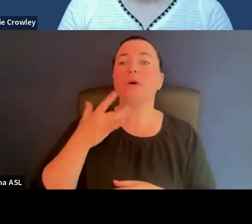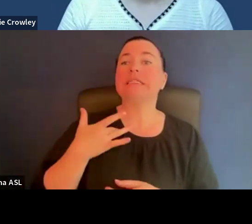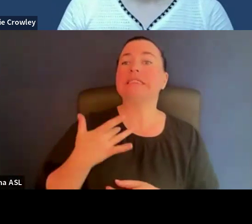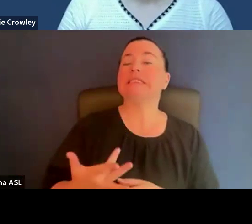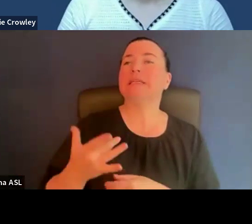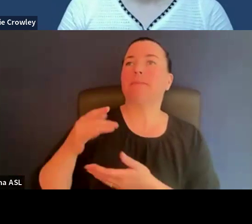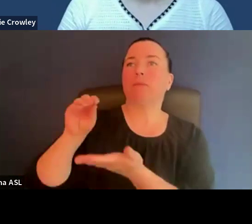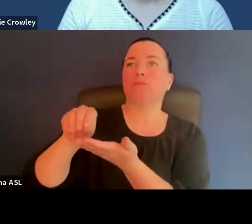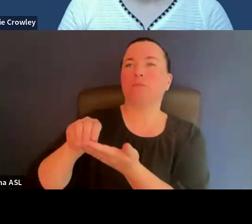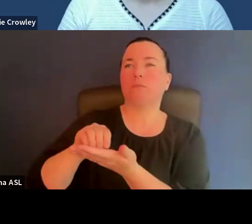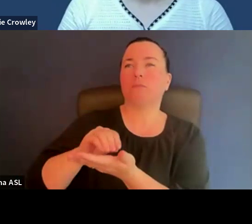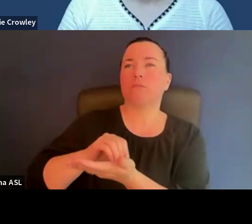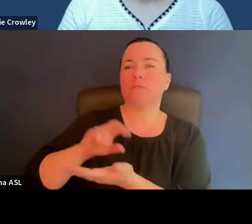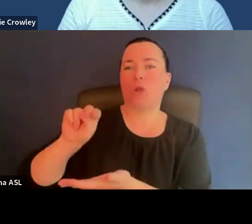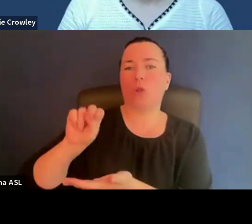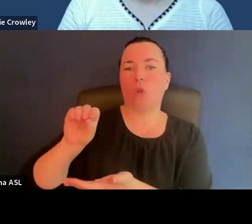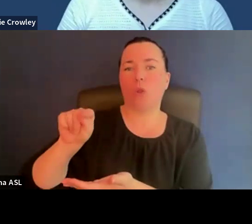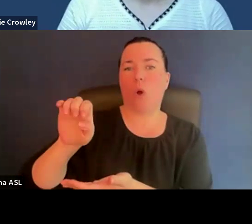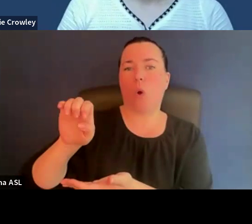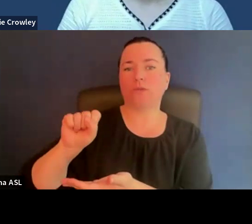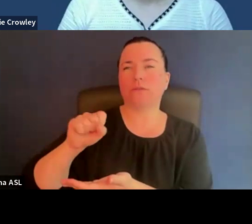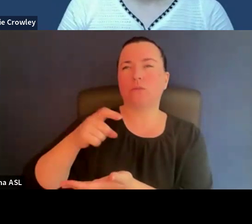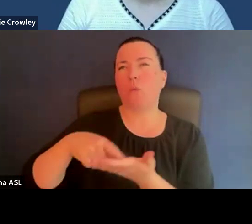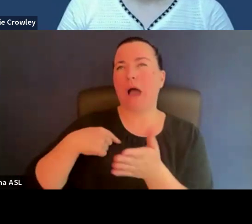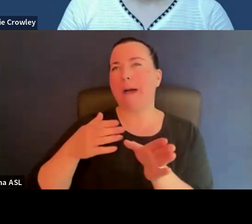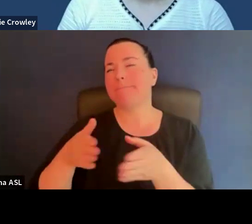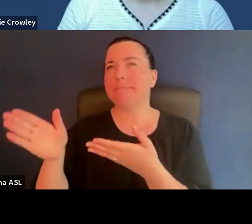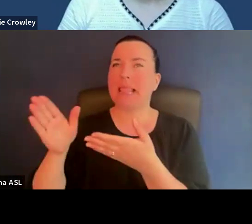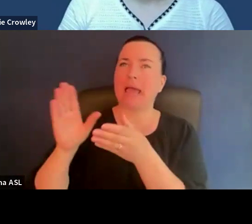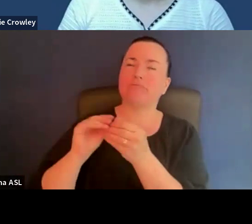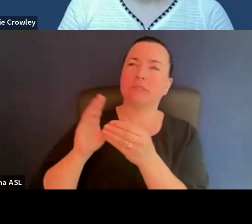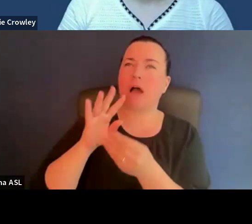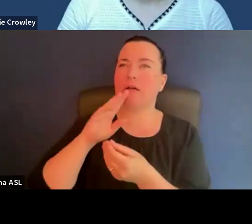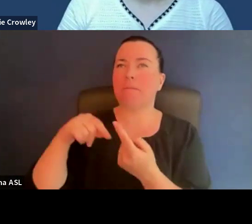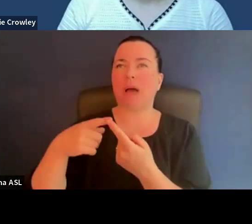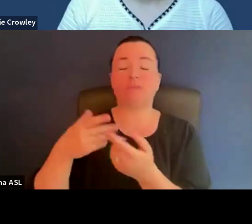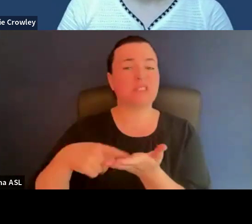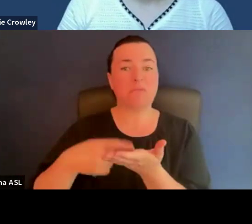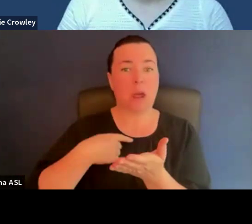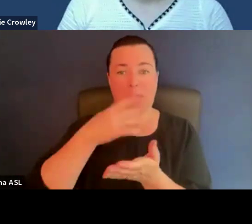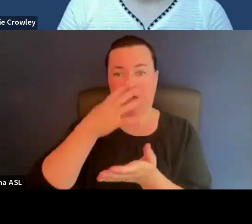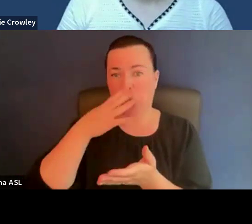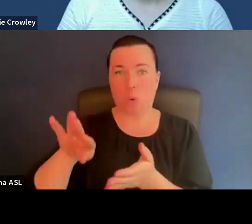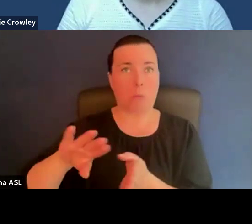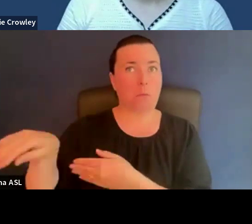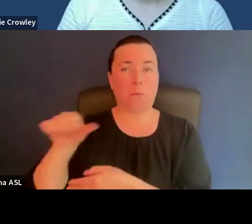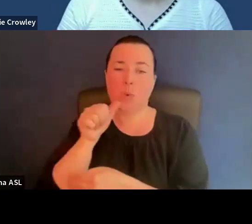and sometimes I don't rely on those notes at all. But I know that if I get self-conscious